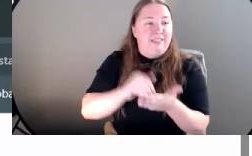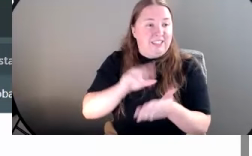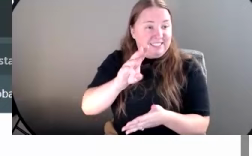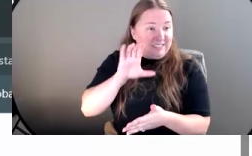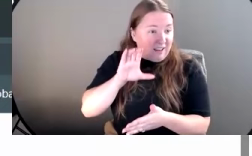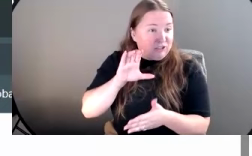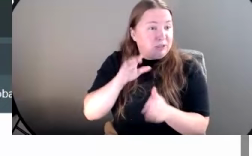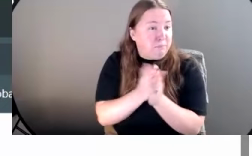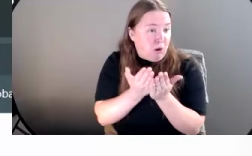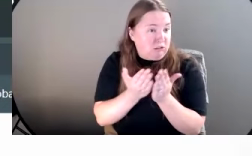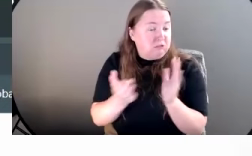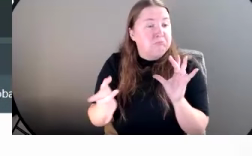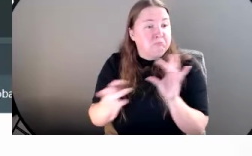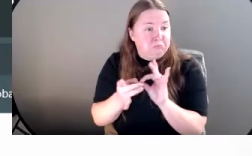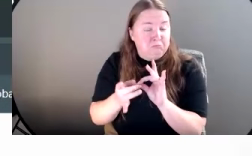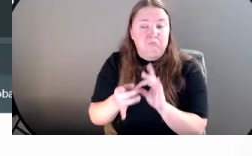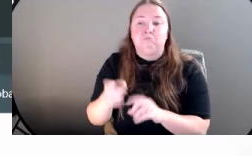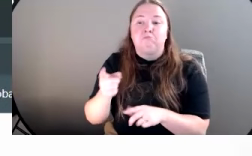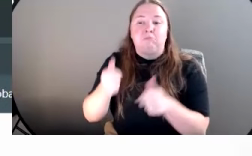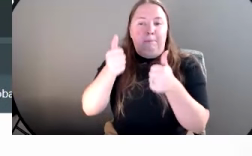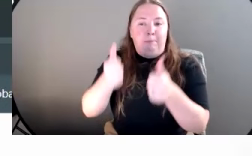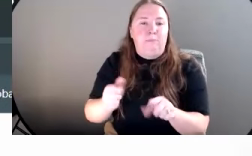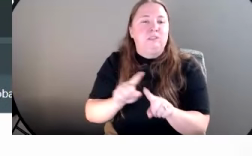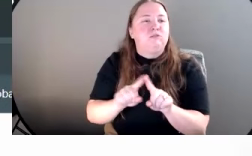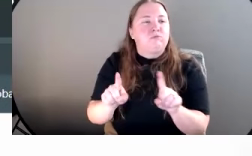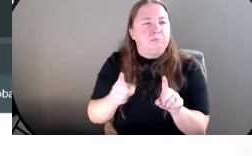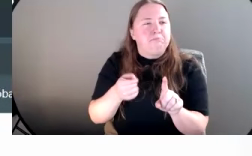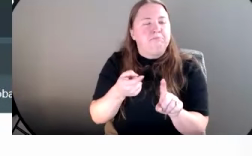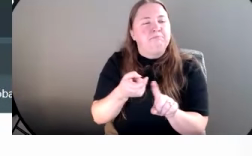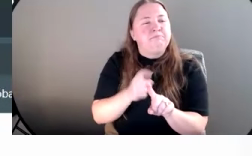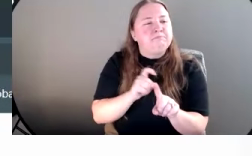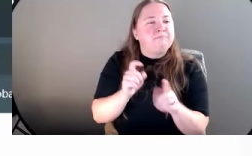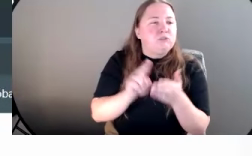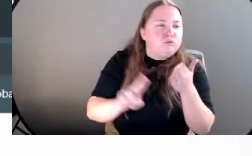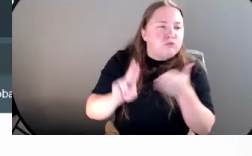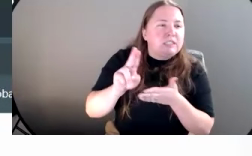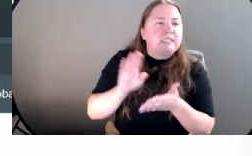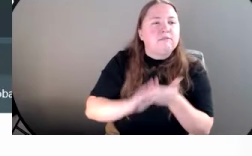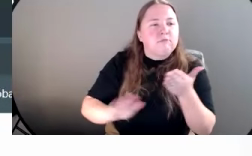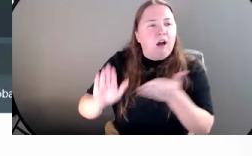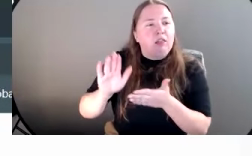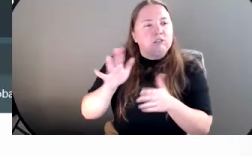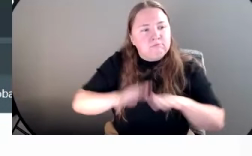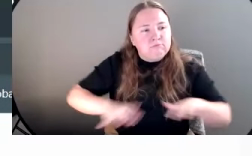These are published by different, universities and colleges across the United States.